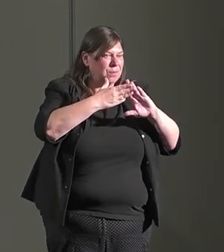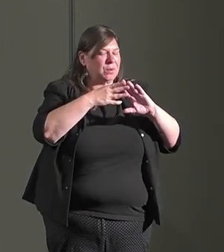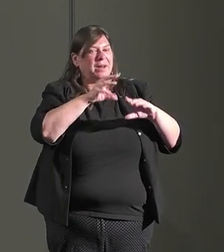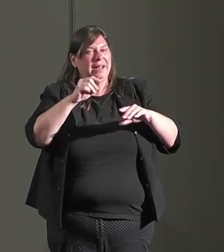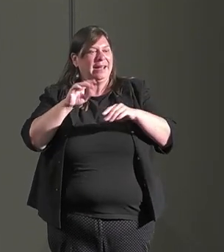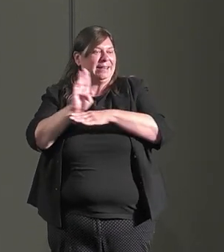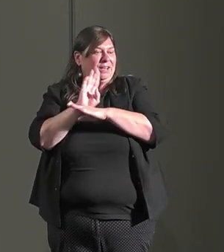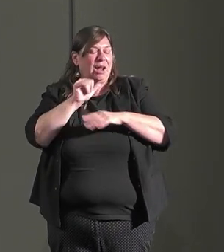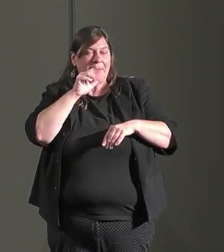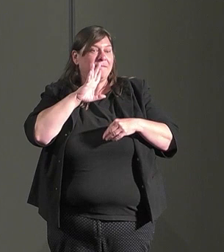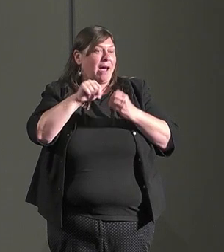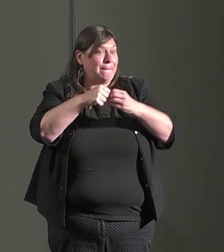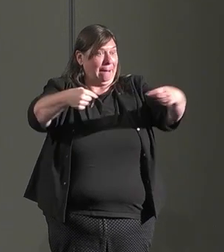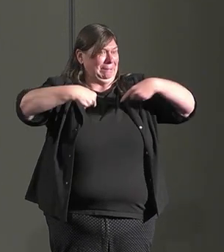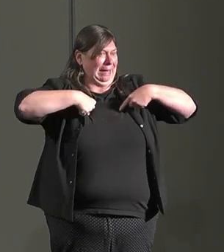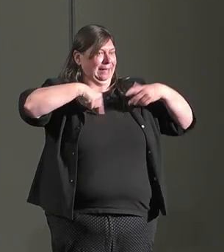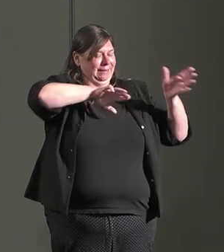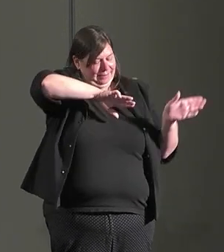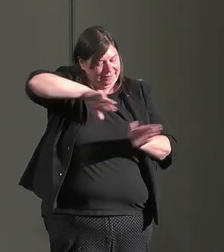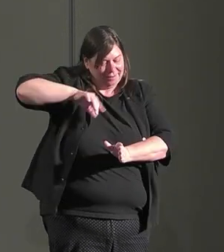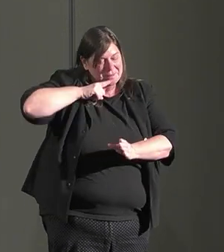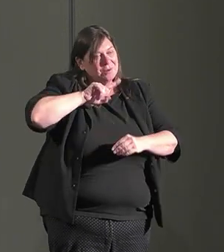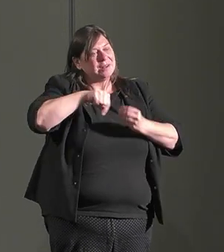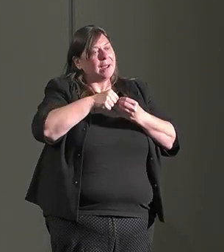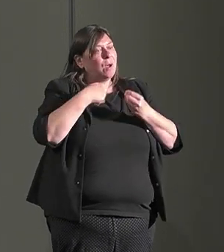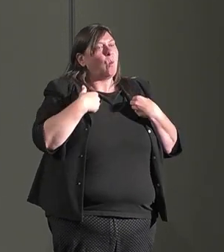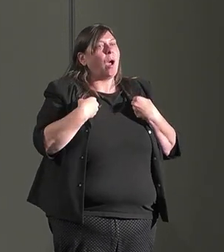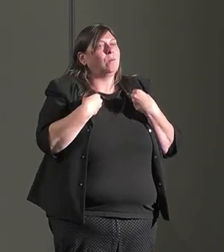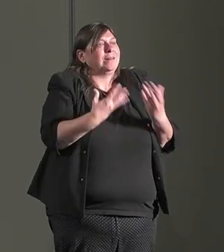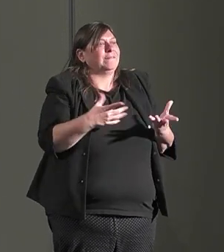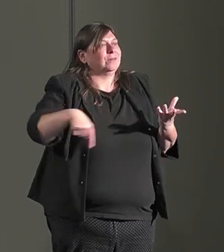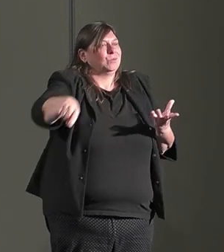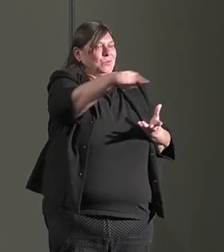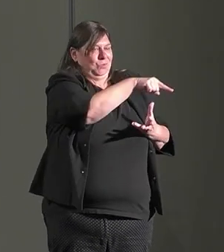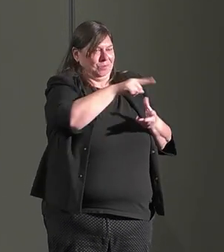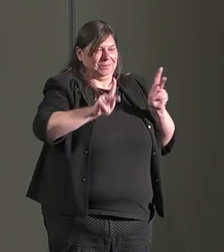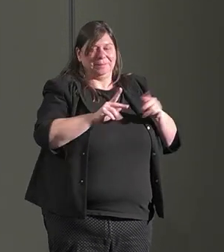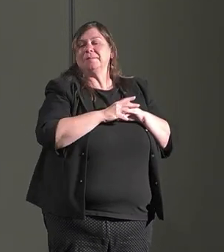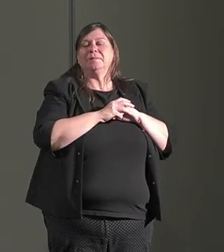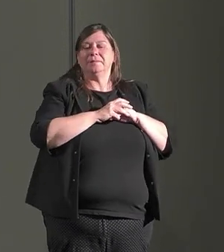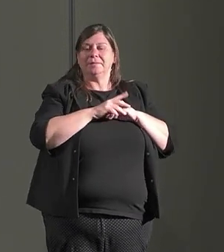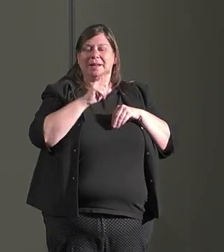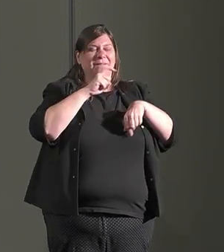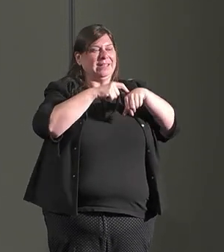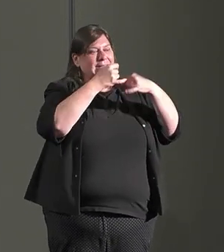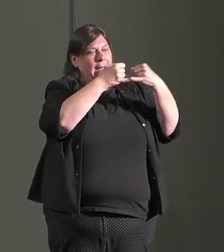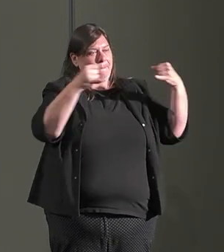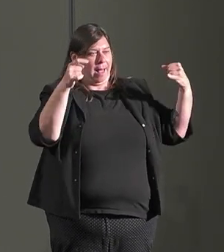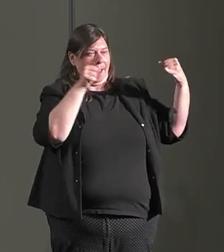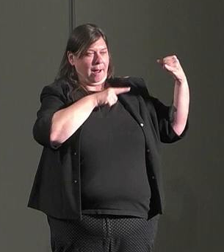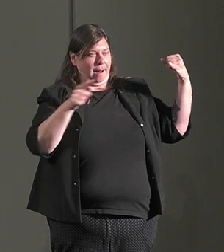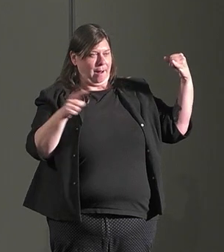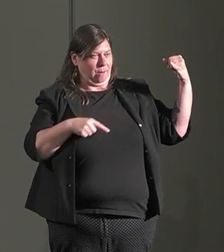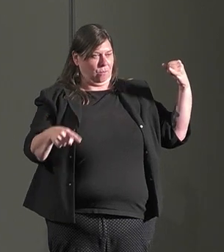but what solutions we bring to the market. On the screen is a timeline what we did over the years